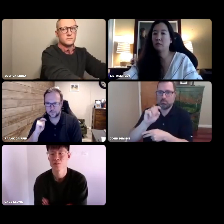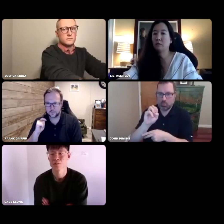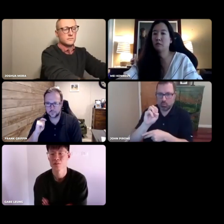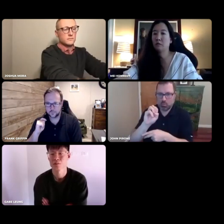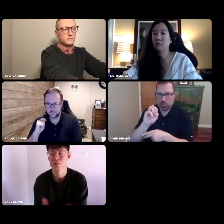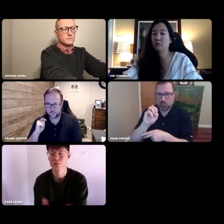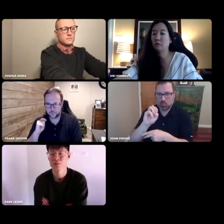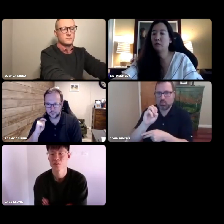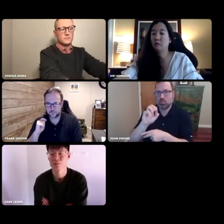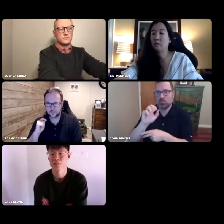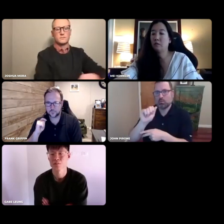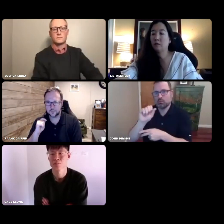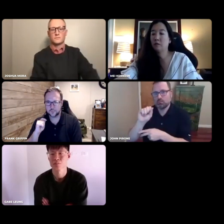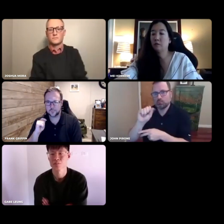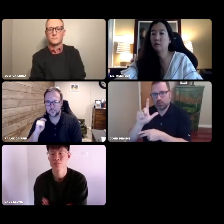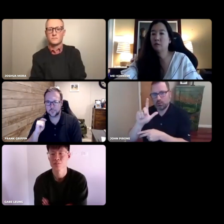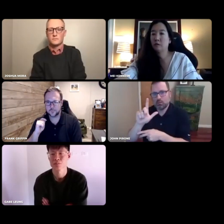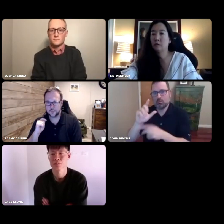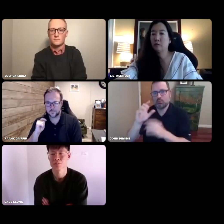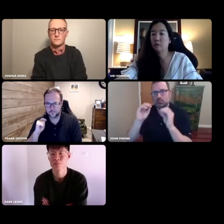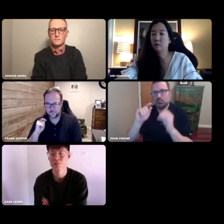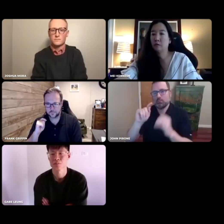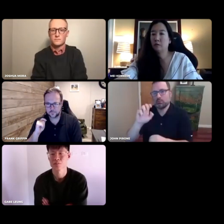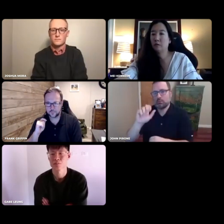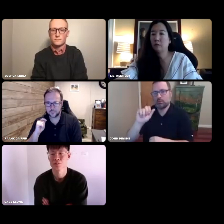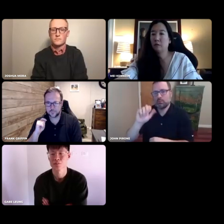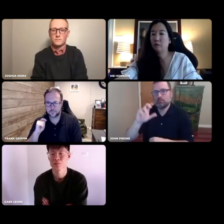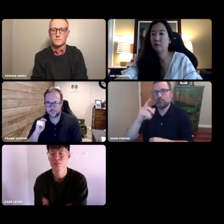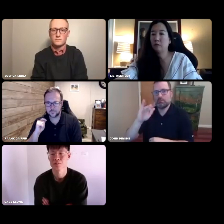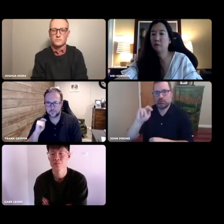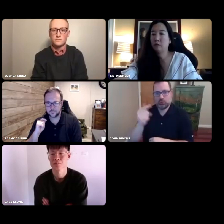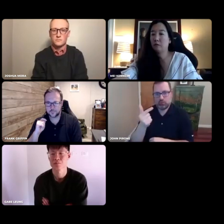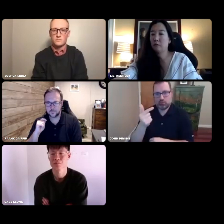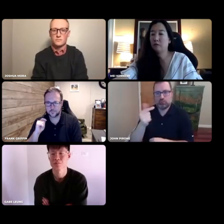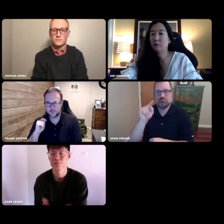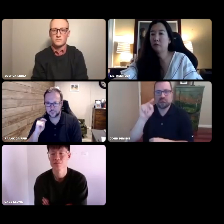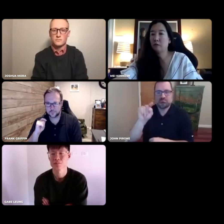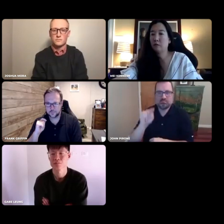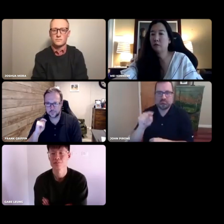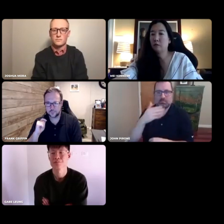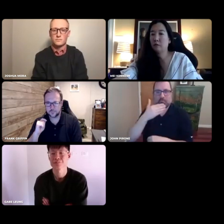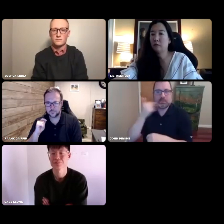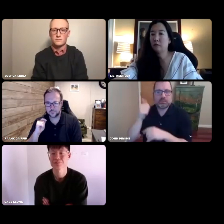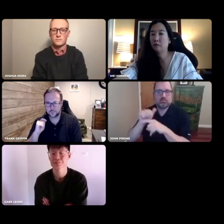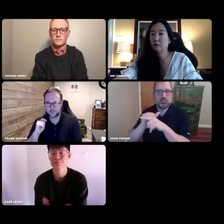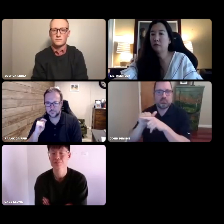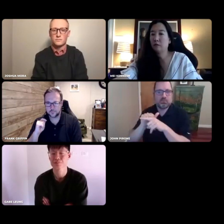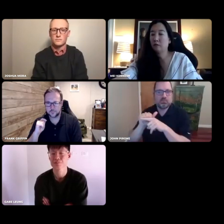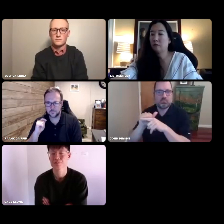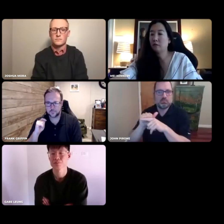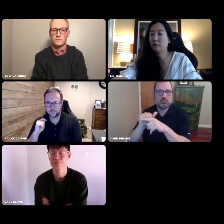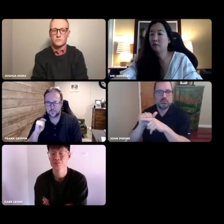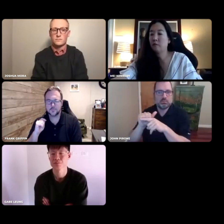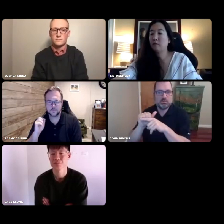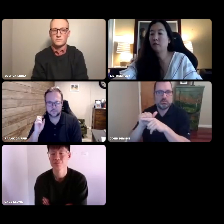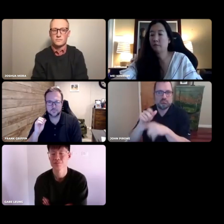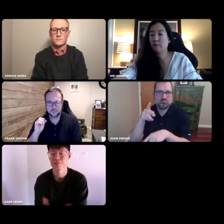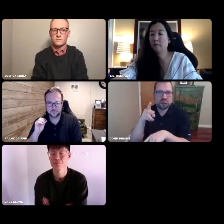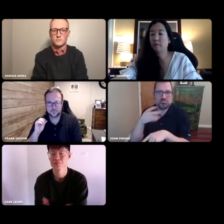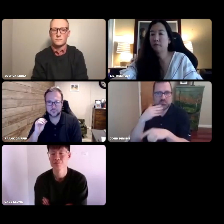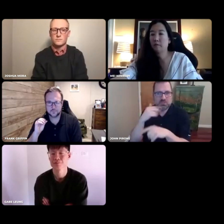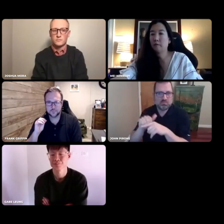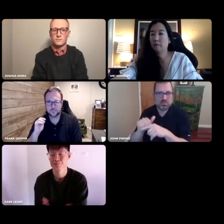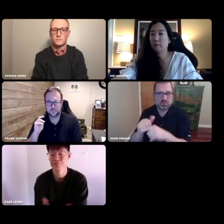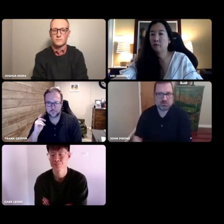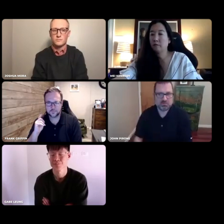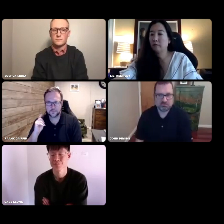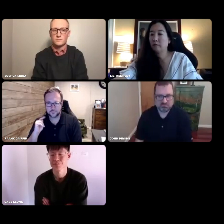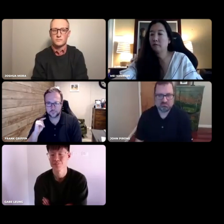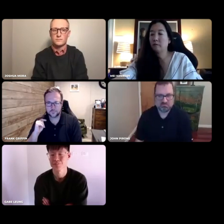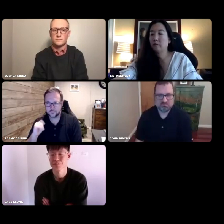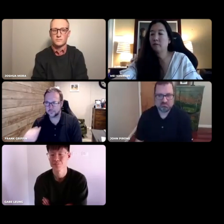Remote ASL Teaching: Best practices.